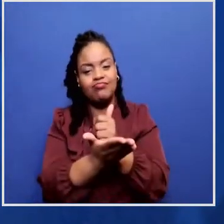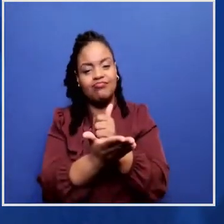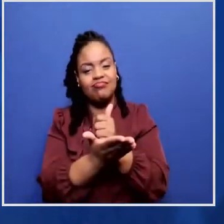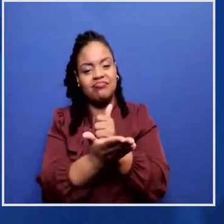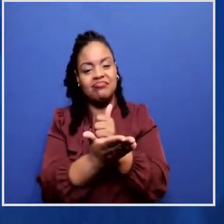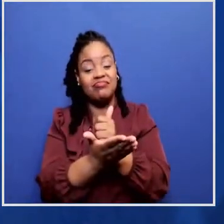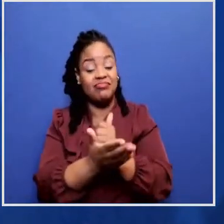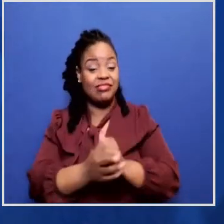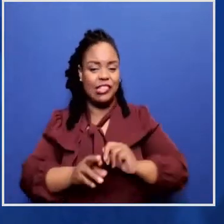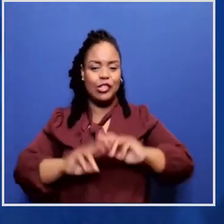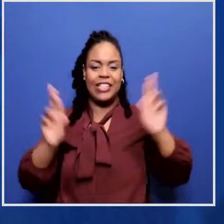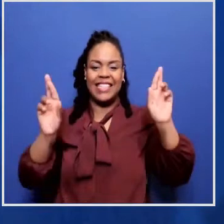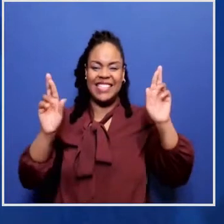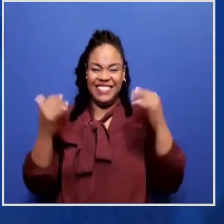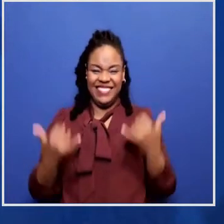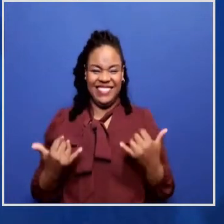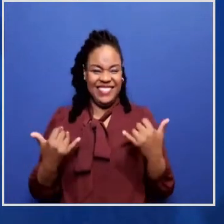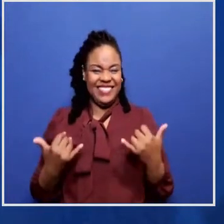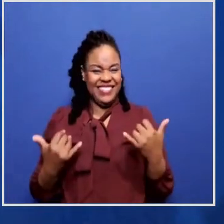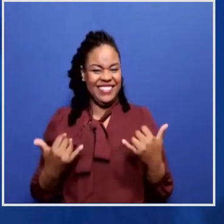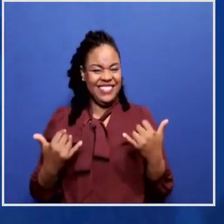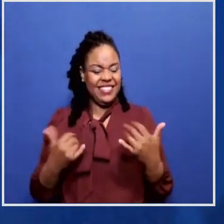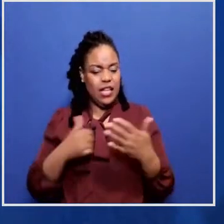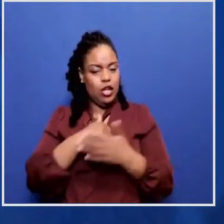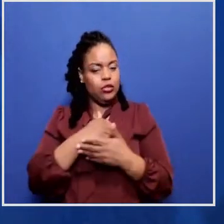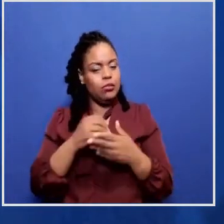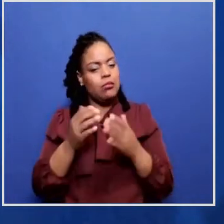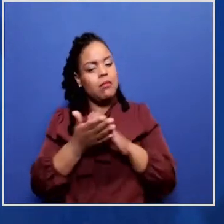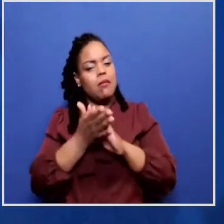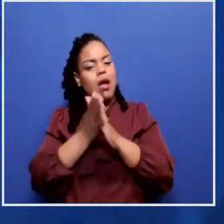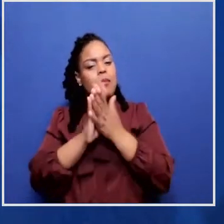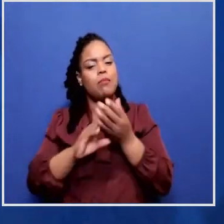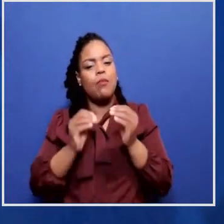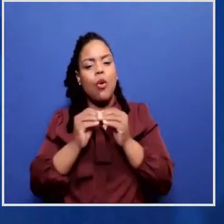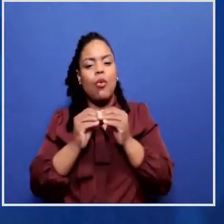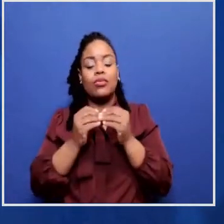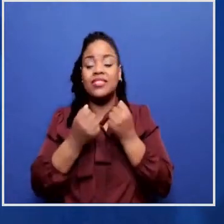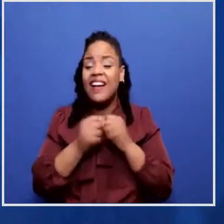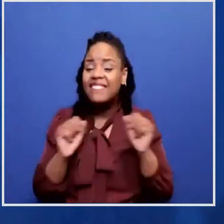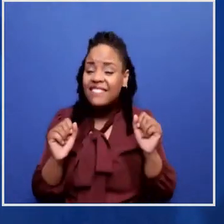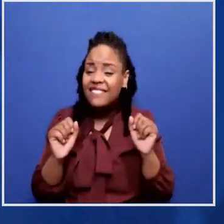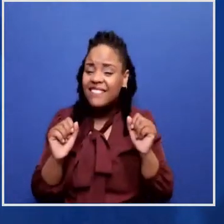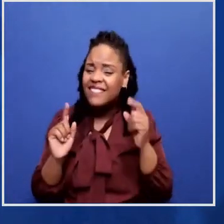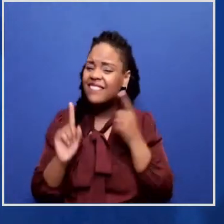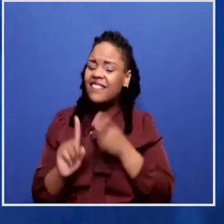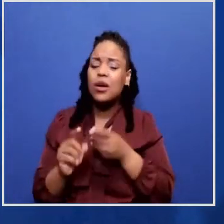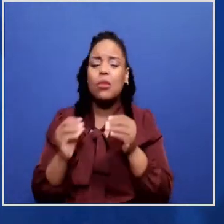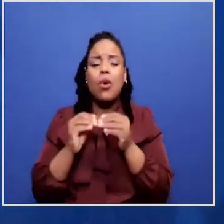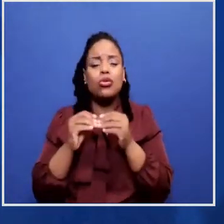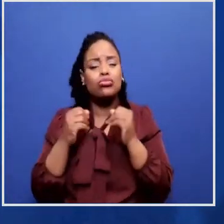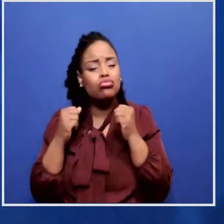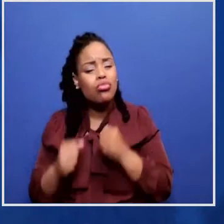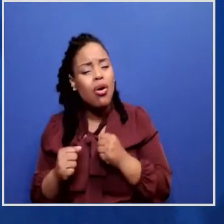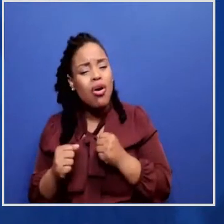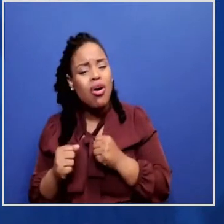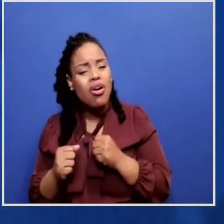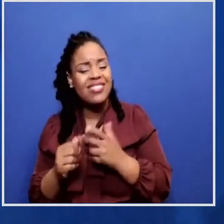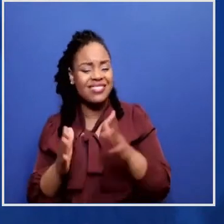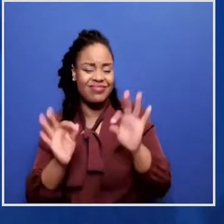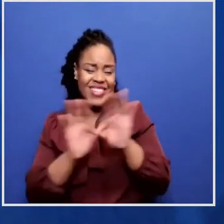READY TO LEND A HAND, READY TO MAKE OUR COUNTRY A LITTLE BIT SAFER, PLEASE.